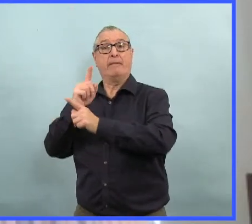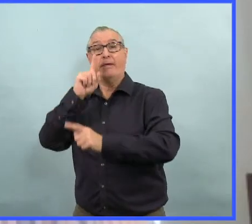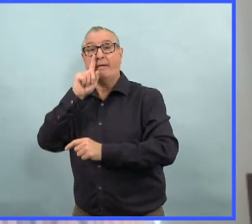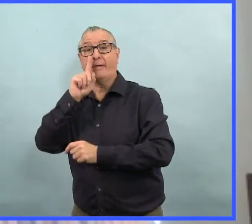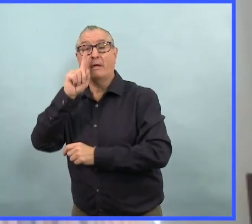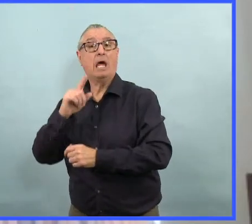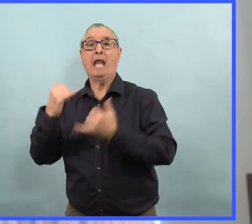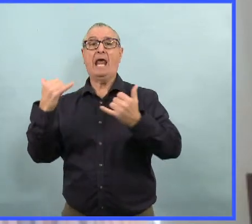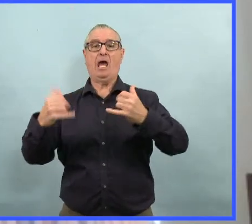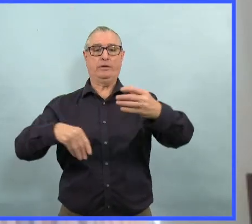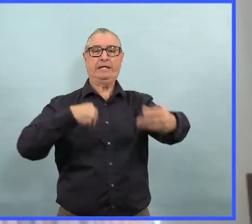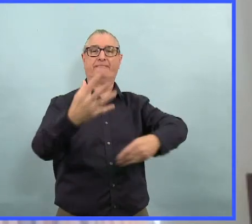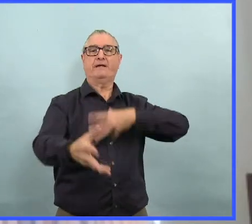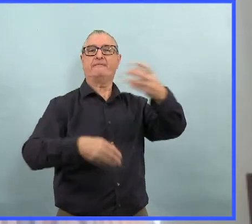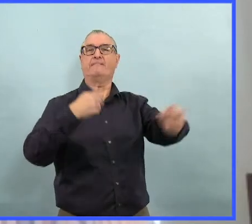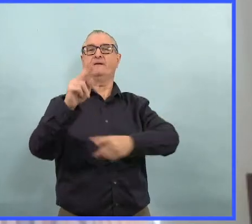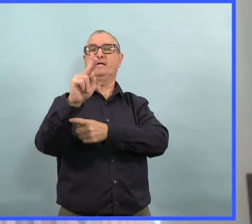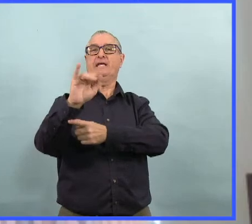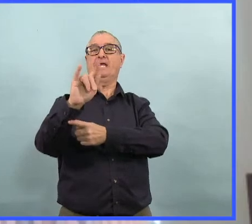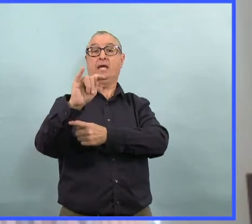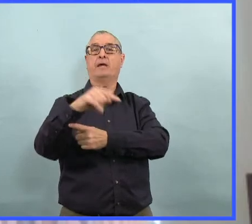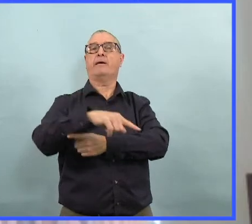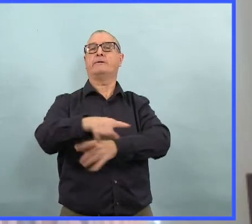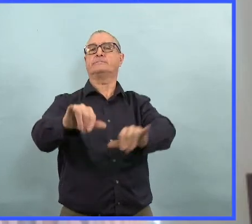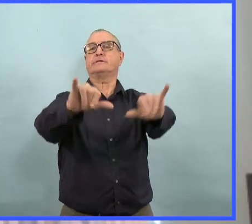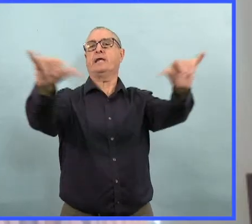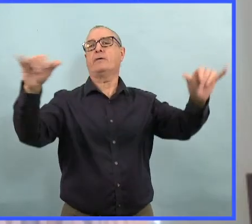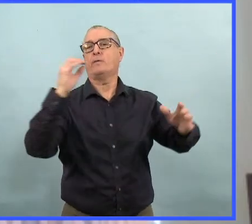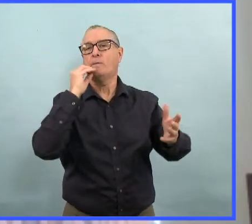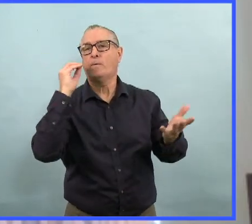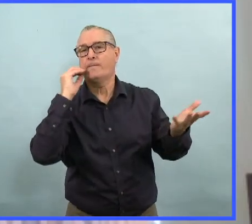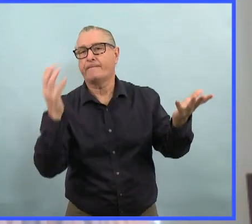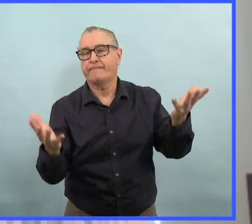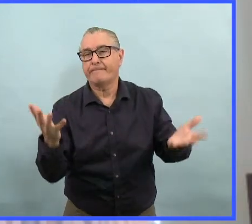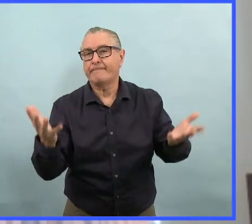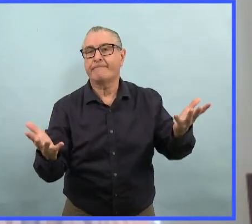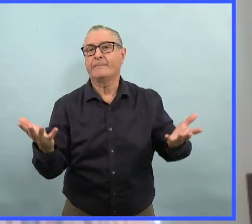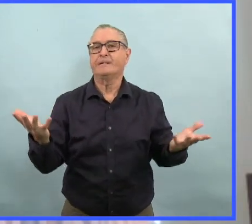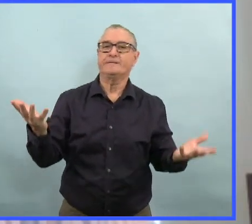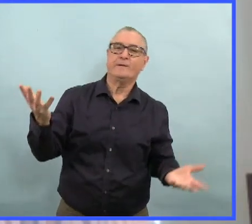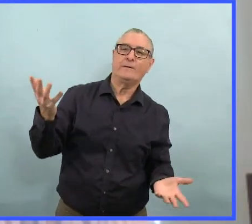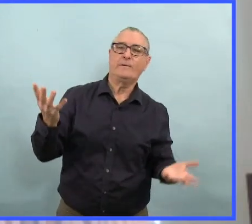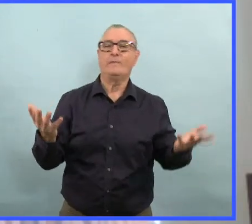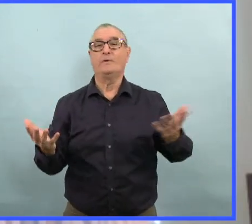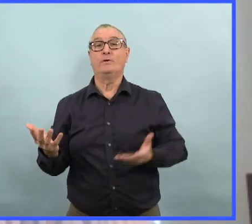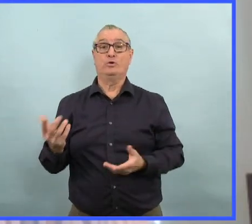started there and here it would be reasonable to expect that peak in in the near future